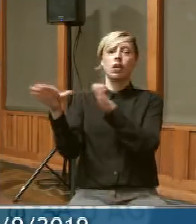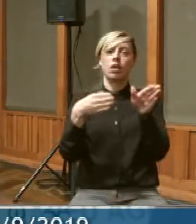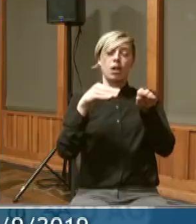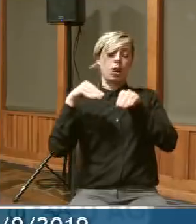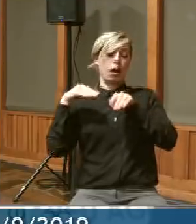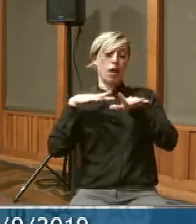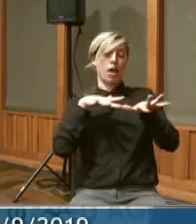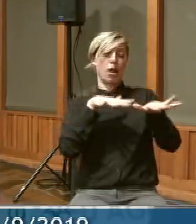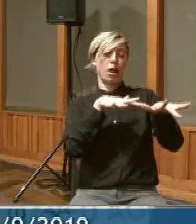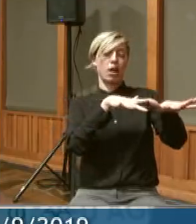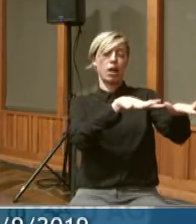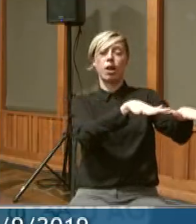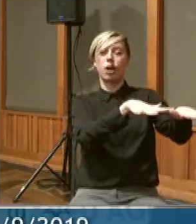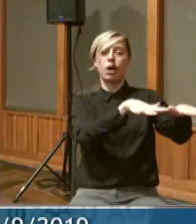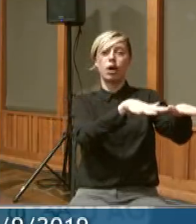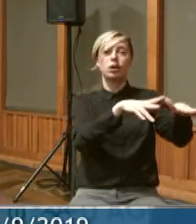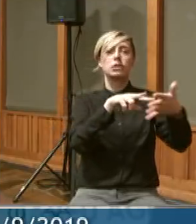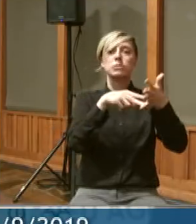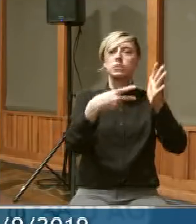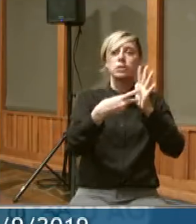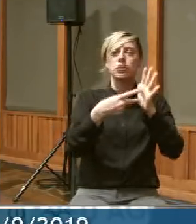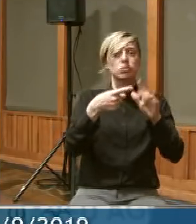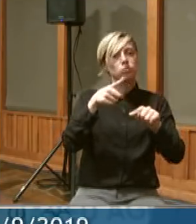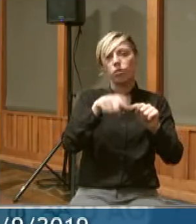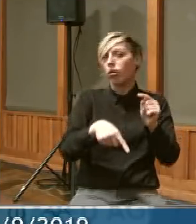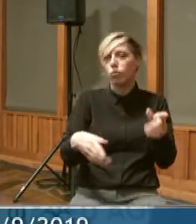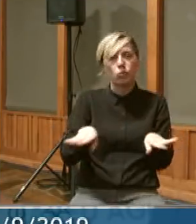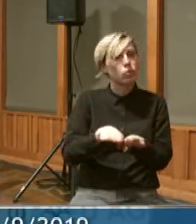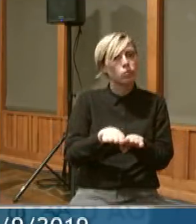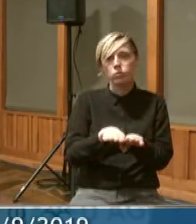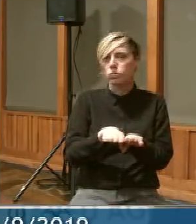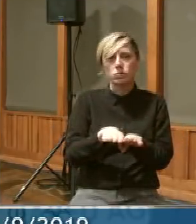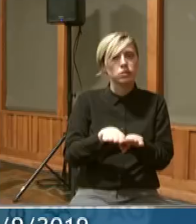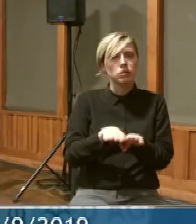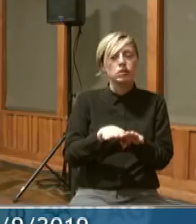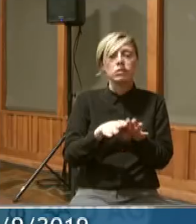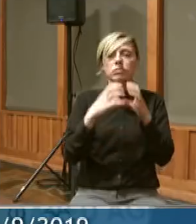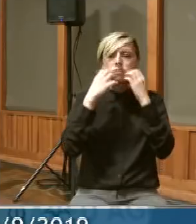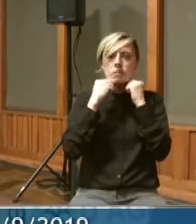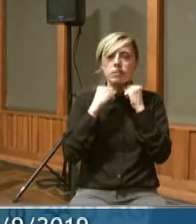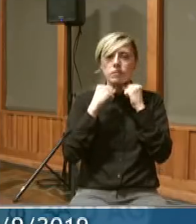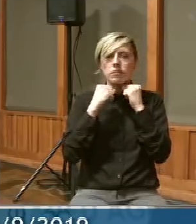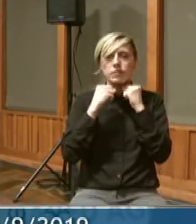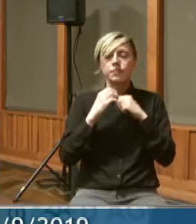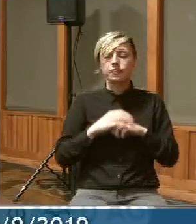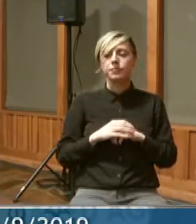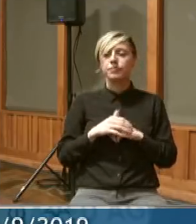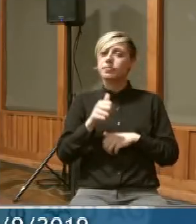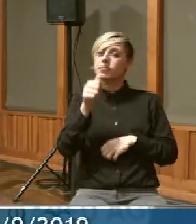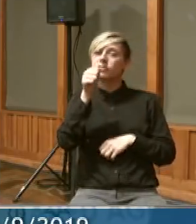WITHIN MINUTES OF BEING OPENED. SELLWOOD IS A PRESSURE VALVE TAKING SOME OF THAT PRESSURE OFF AND YOU CAN'T CLOSE